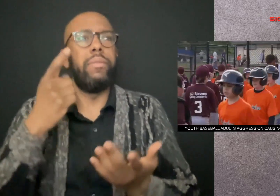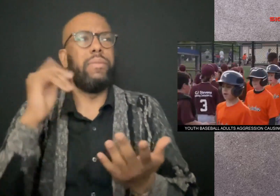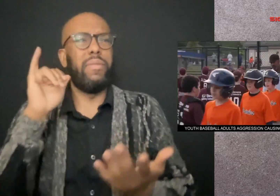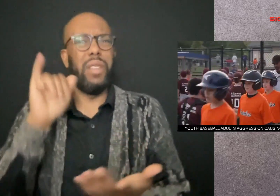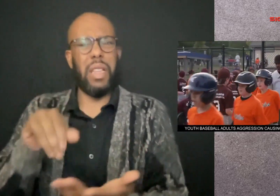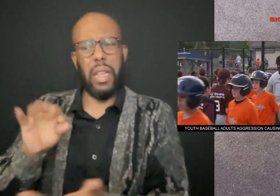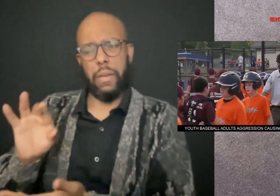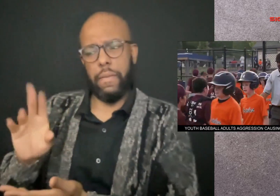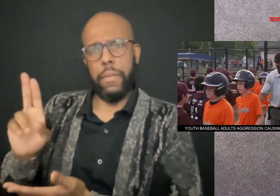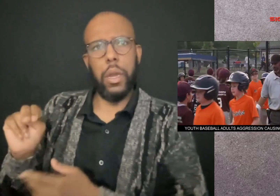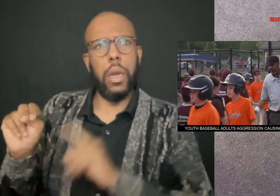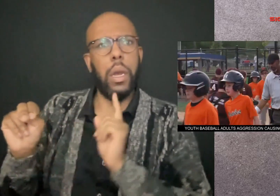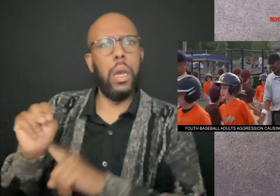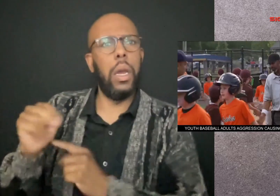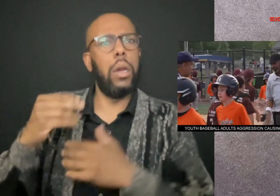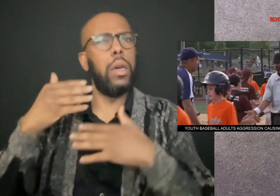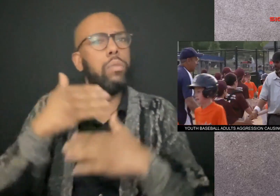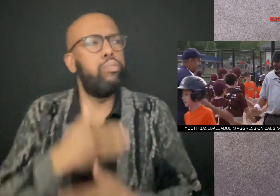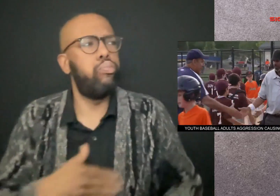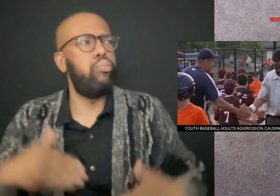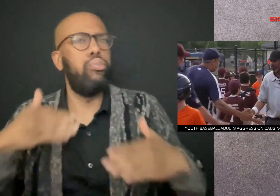and ultimately the fun is being ruined.